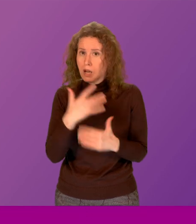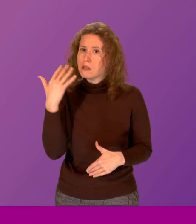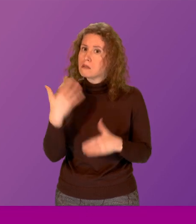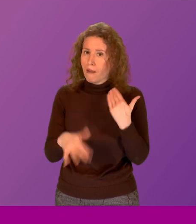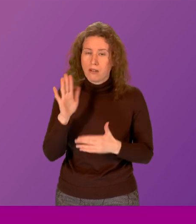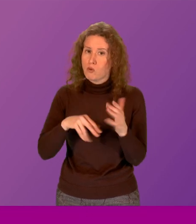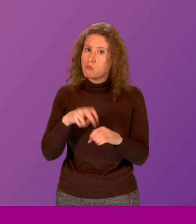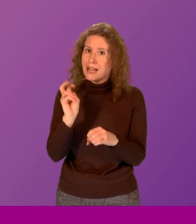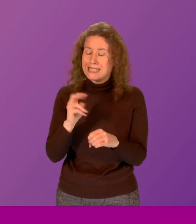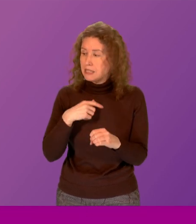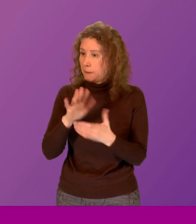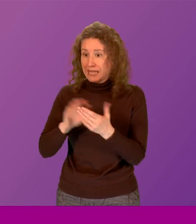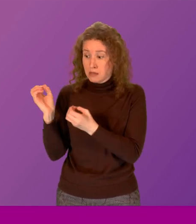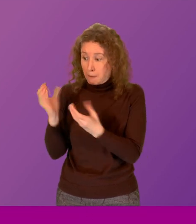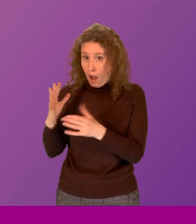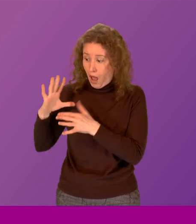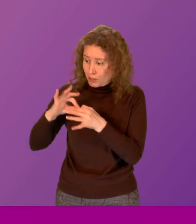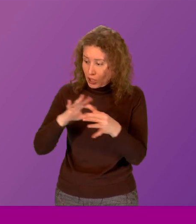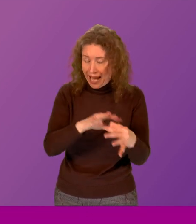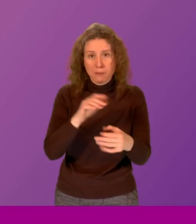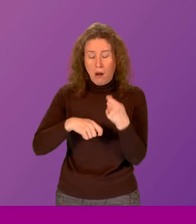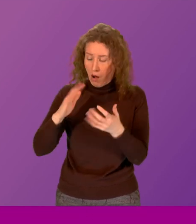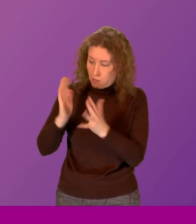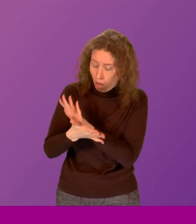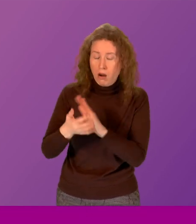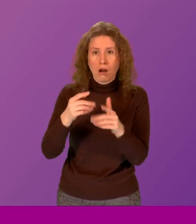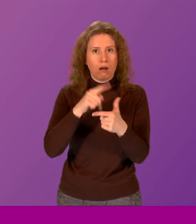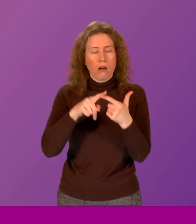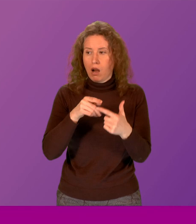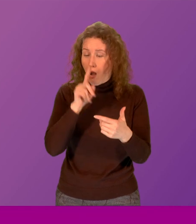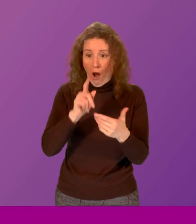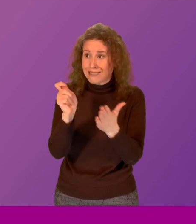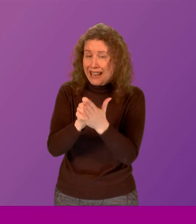which has disrupted supply chains, created new barriers to trade and driven up food prices.